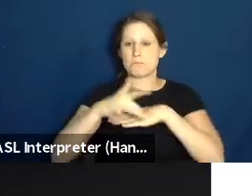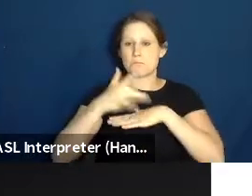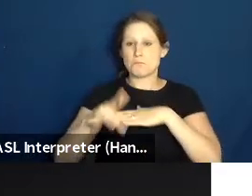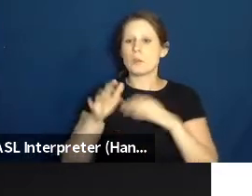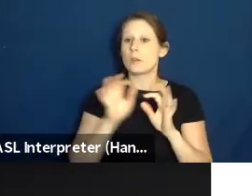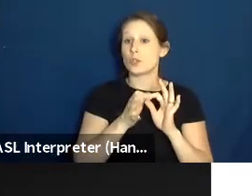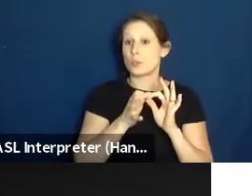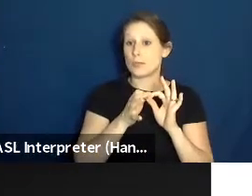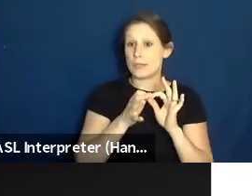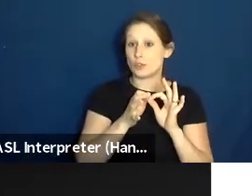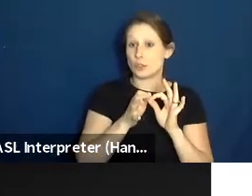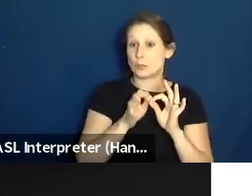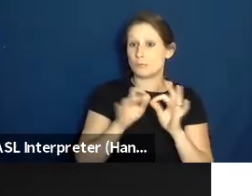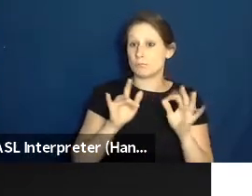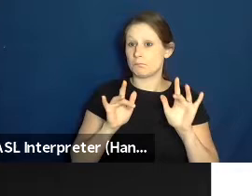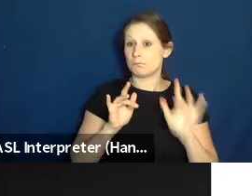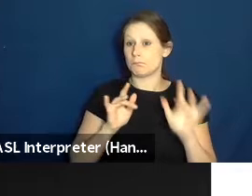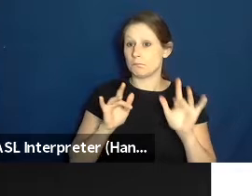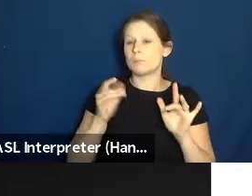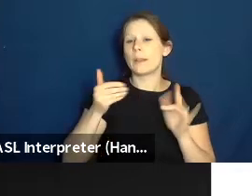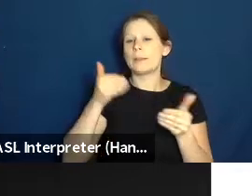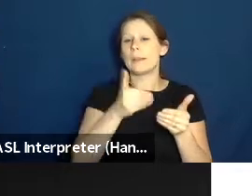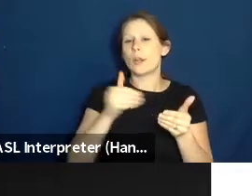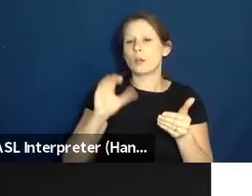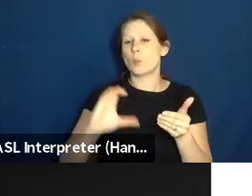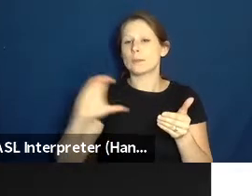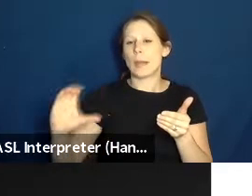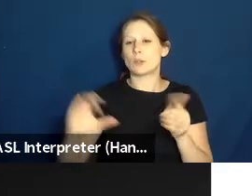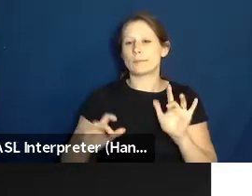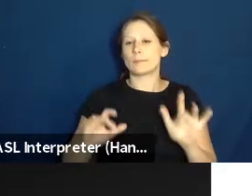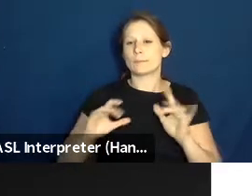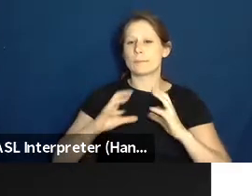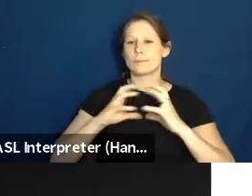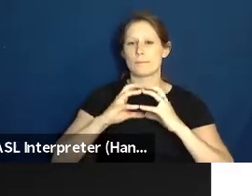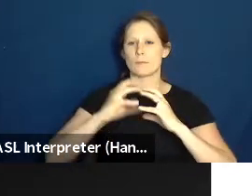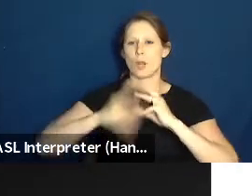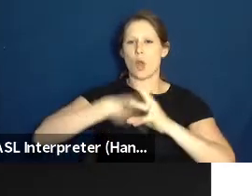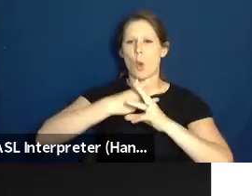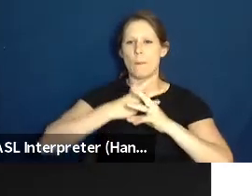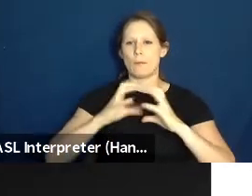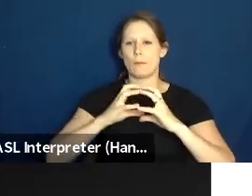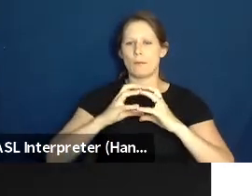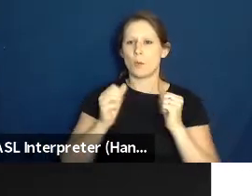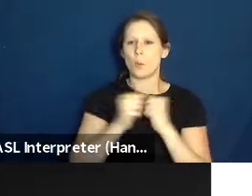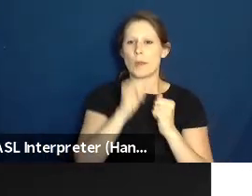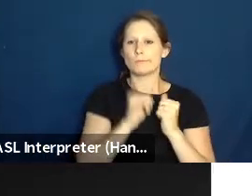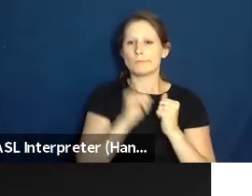caption button on the bottom of the screen. It's a globe, and choose audio description.